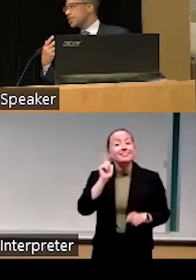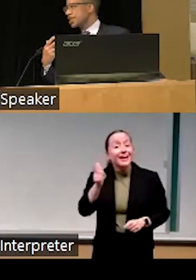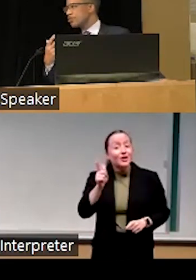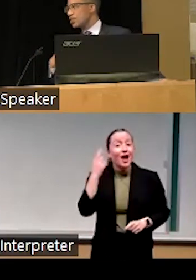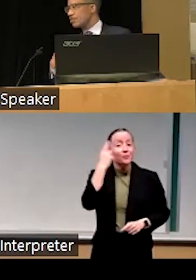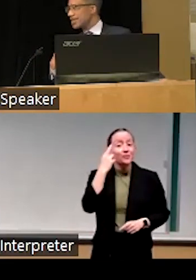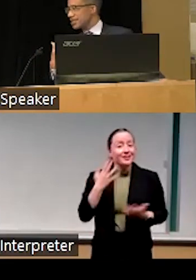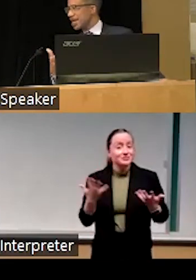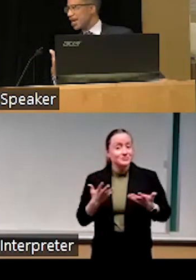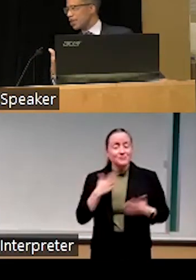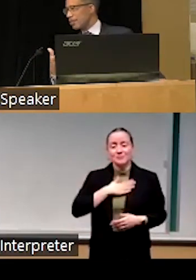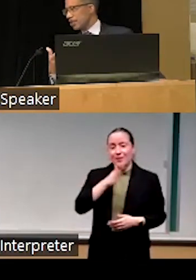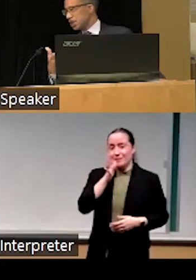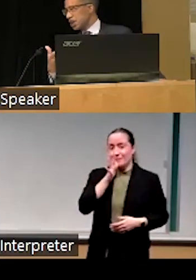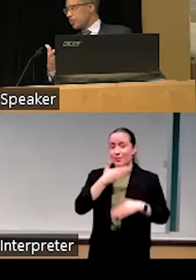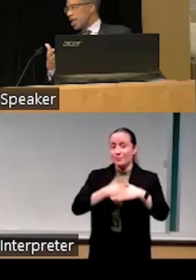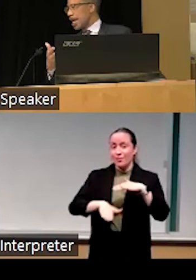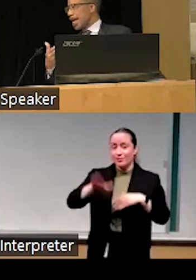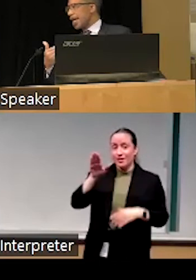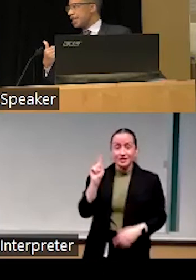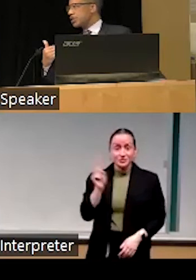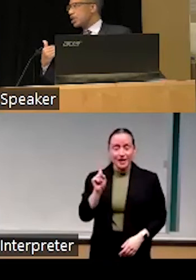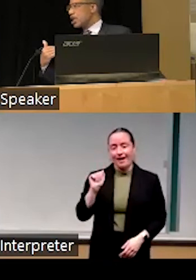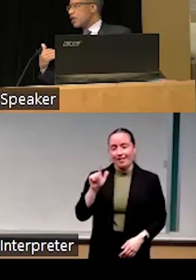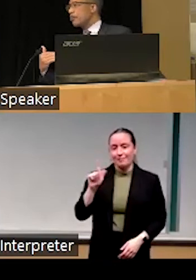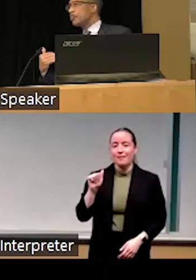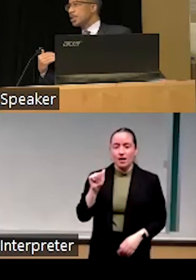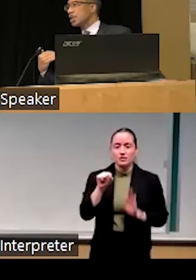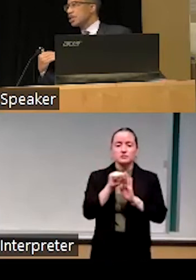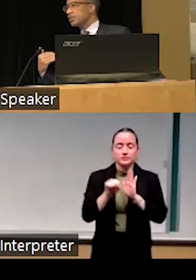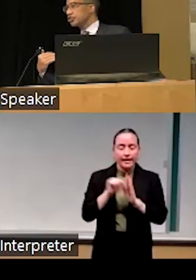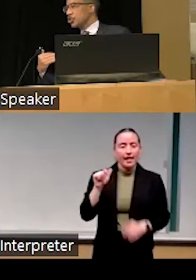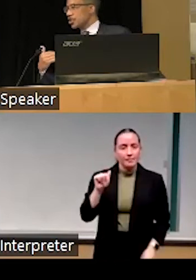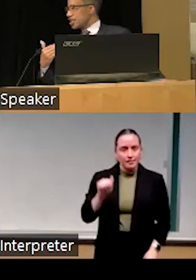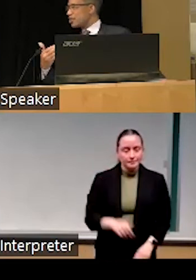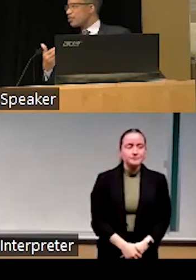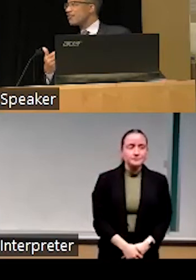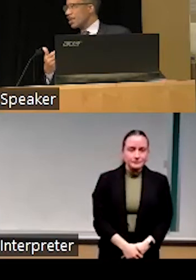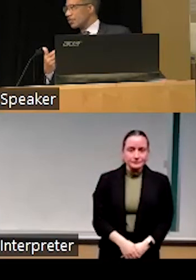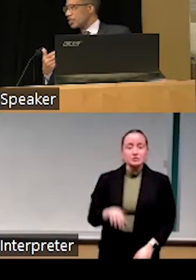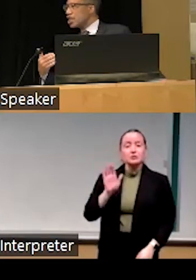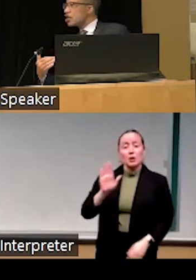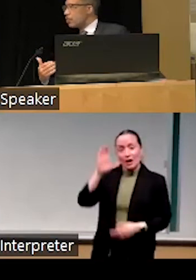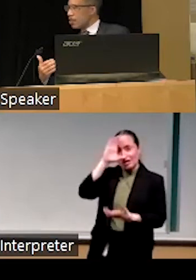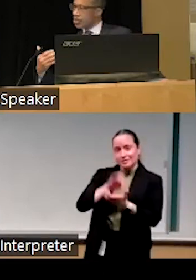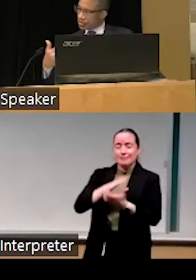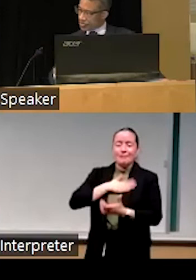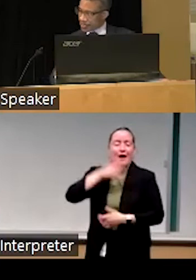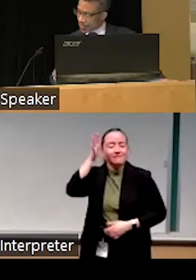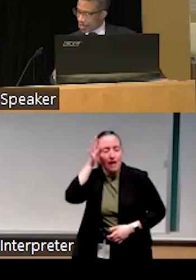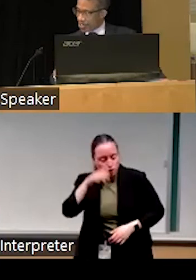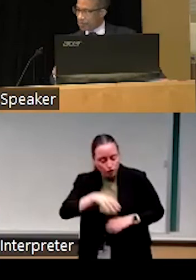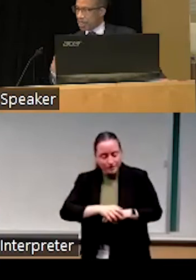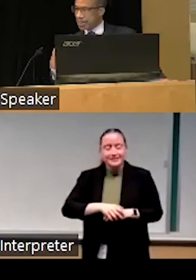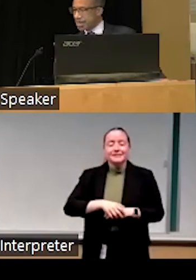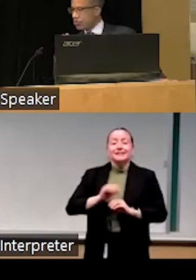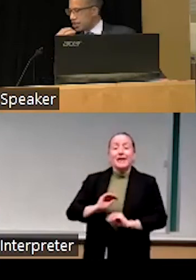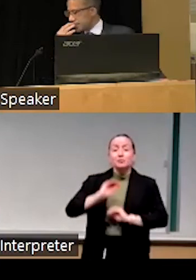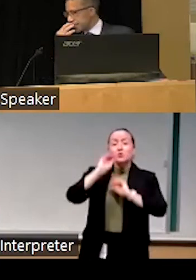was born and raised in Alabama and um her husband my father brought her to this area because he was